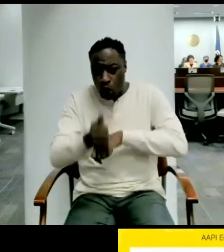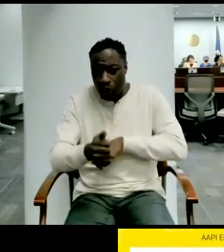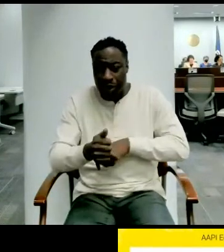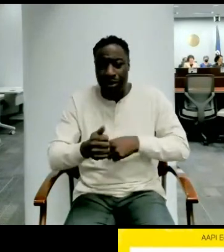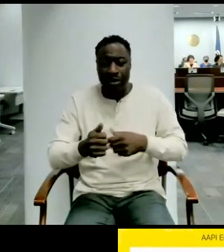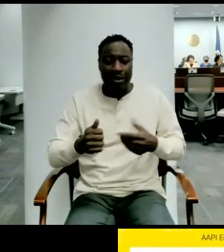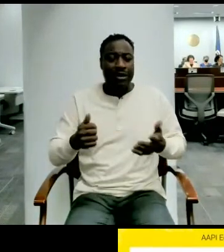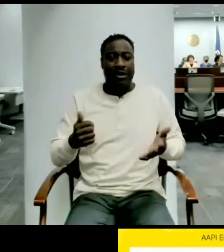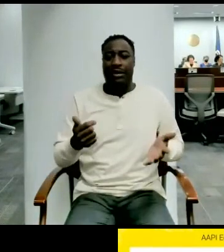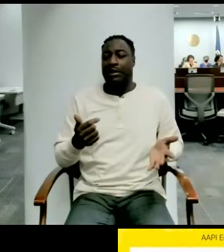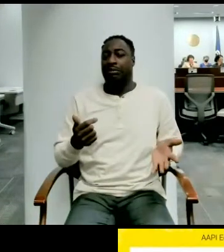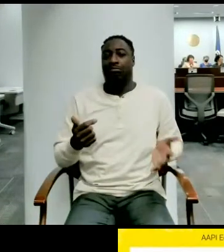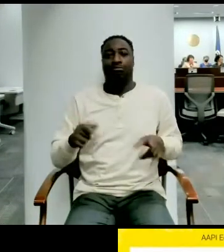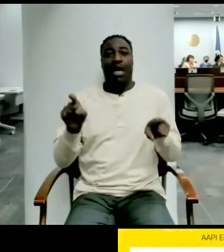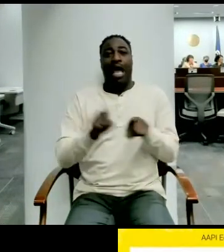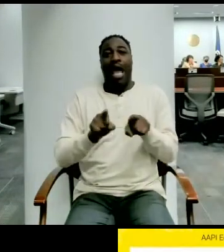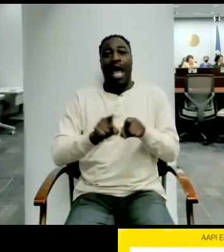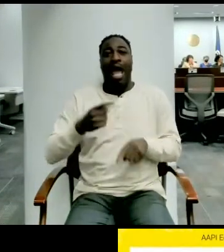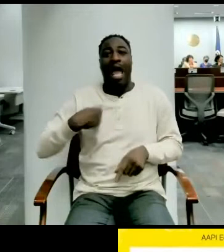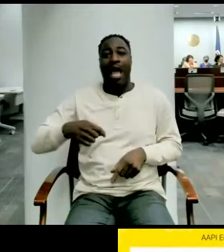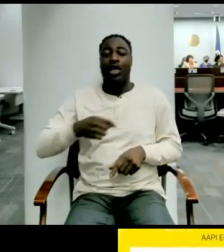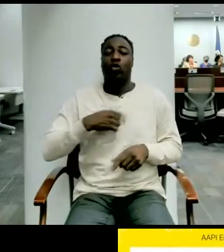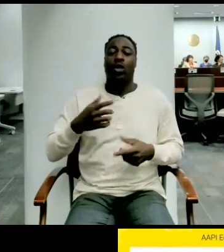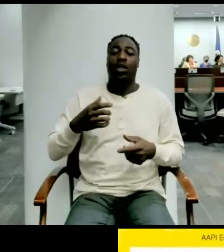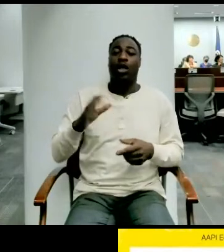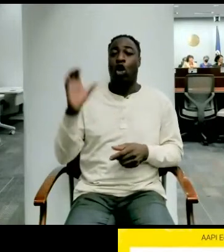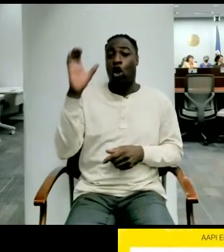I'm just, you know, as we look for COVID and post